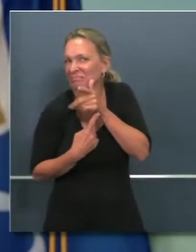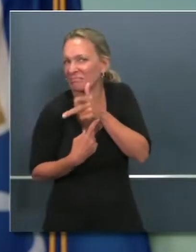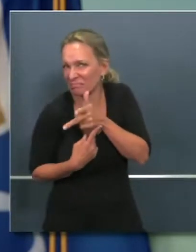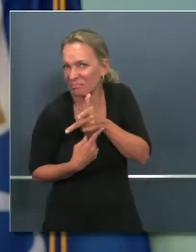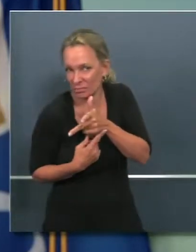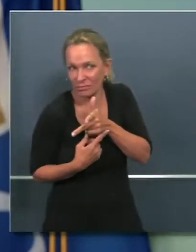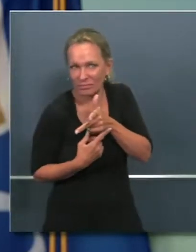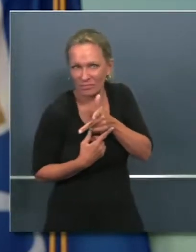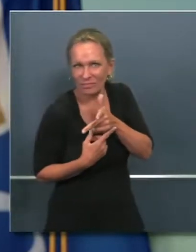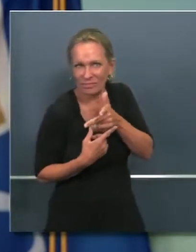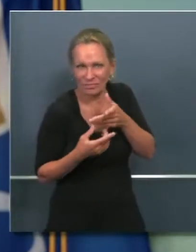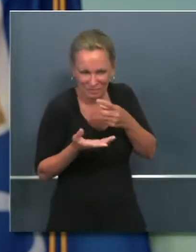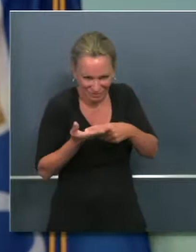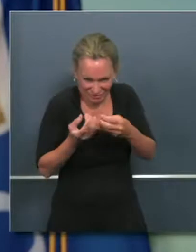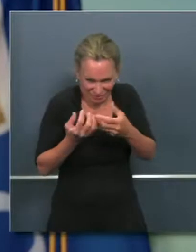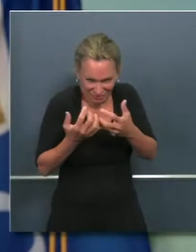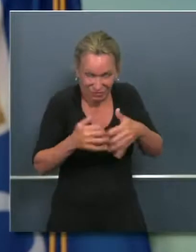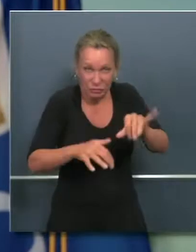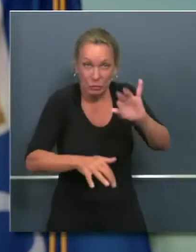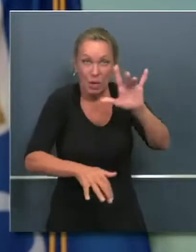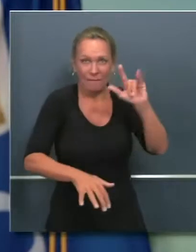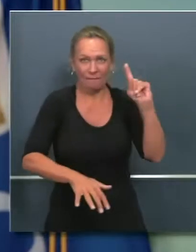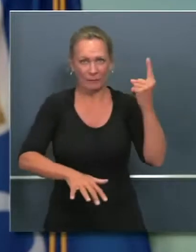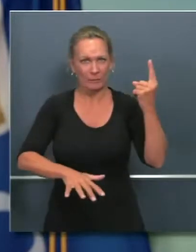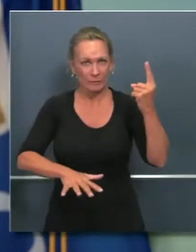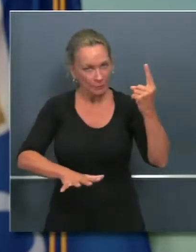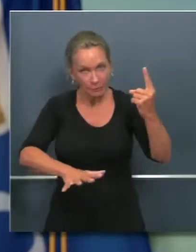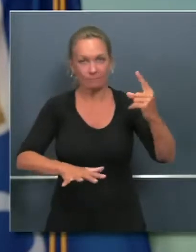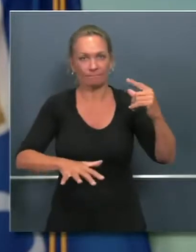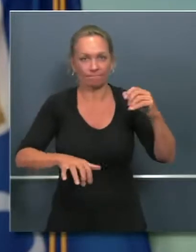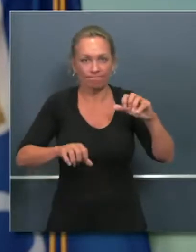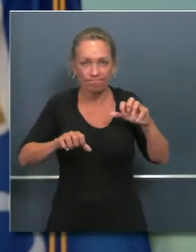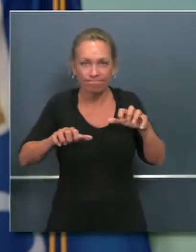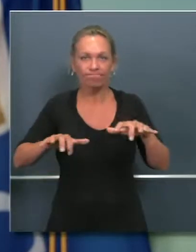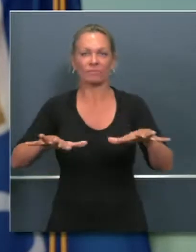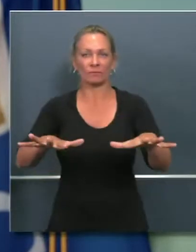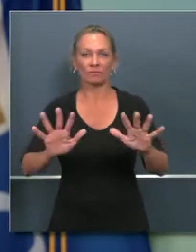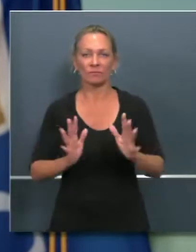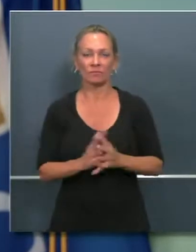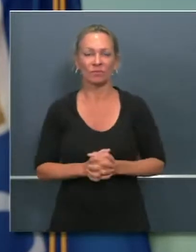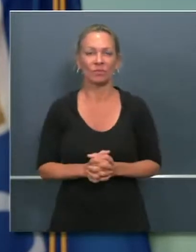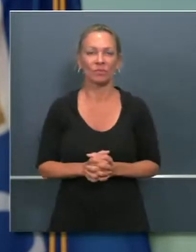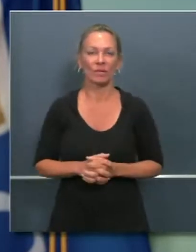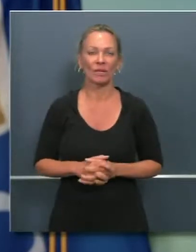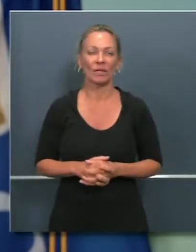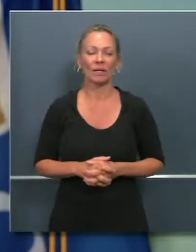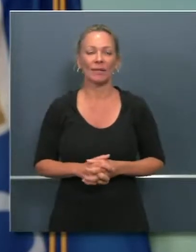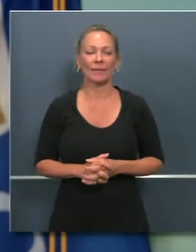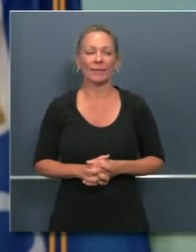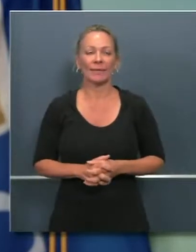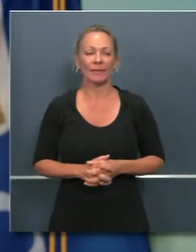based upon all other challenges that we are facing as a state so with that thank you all